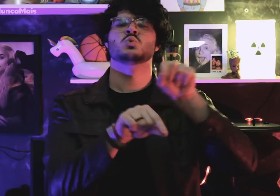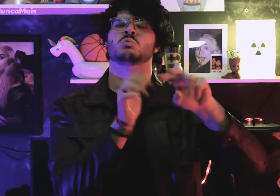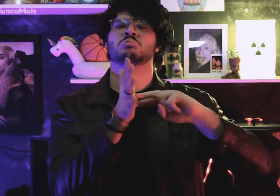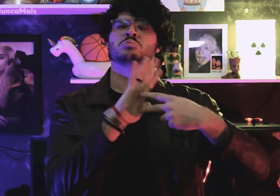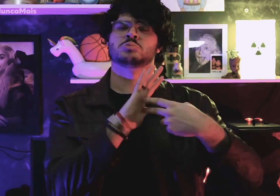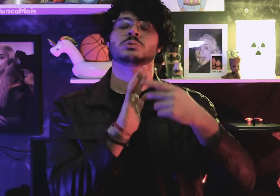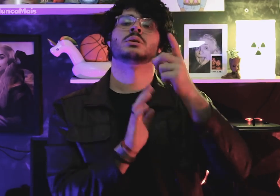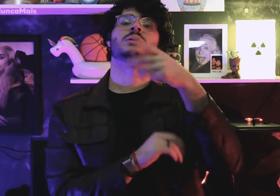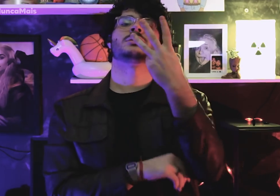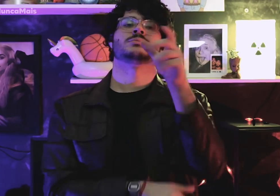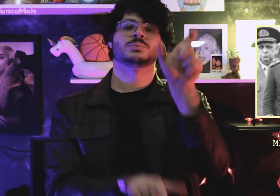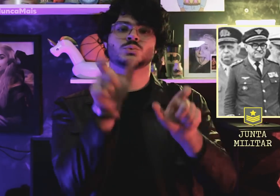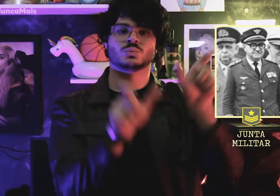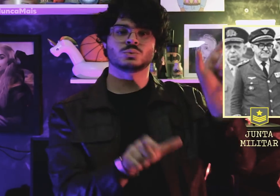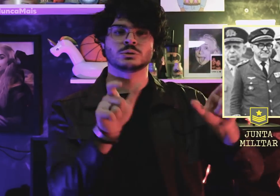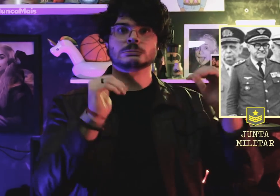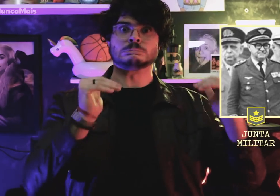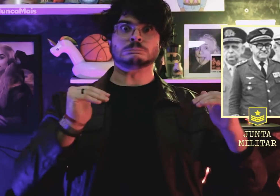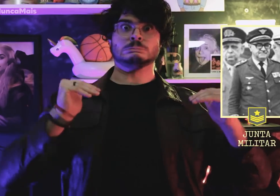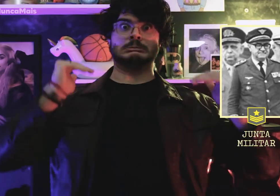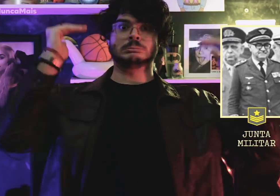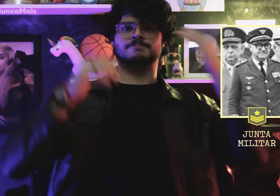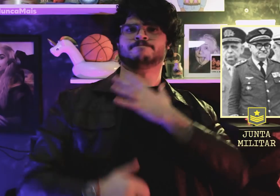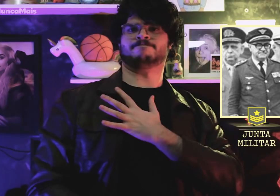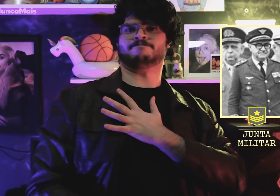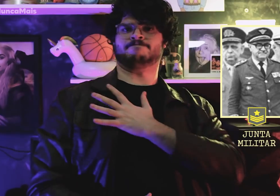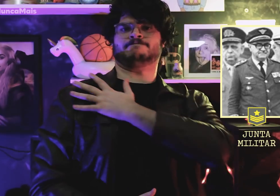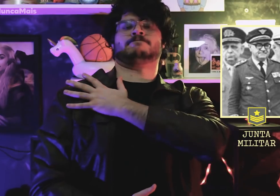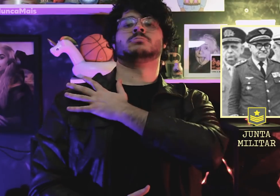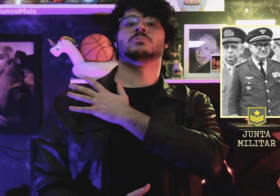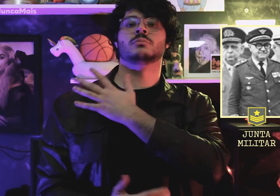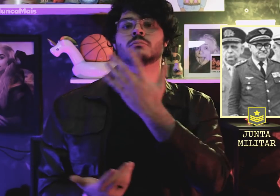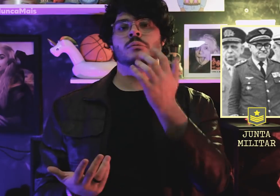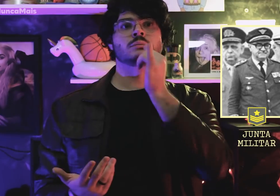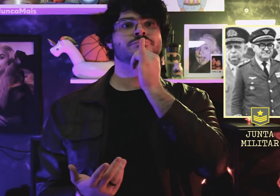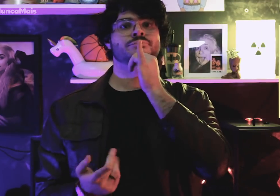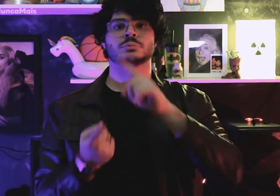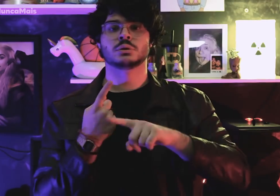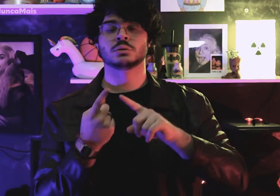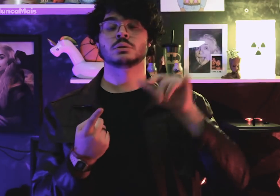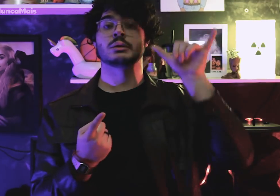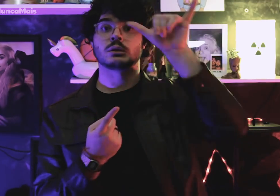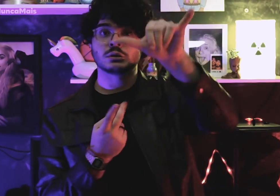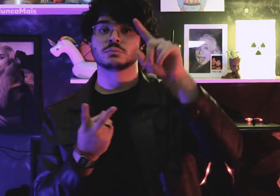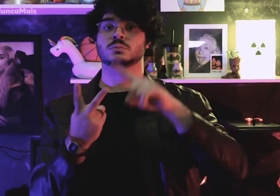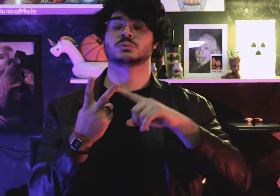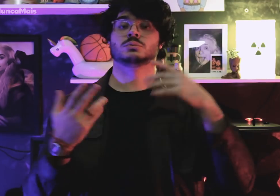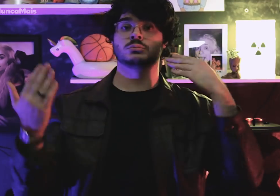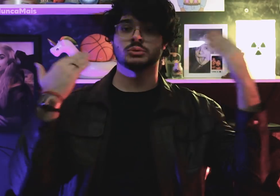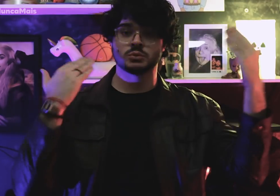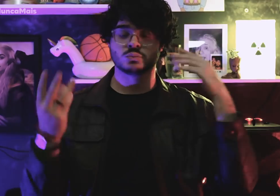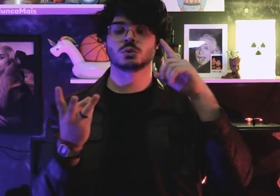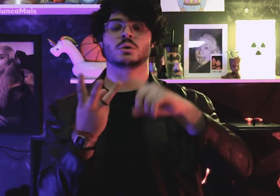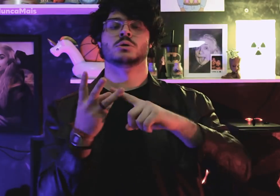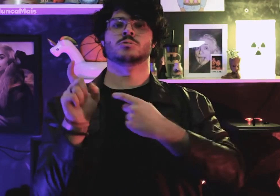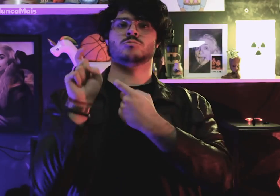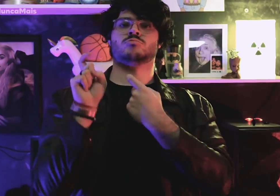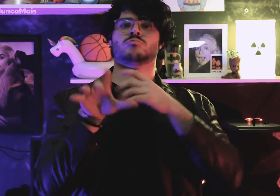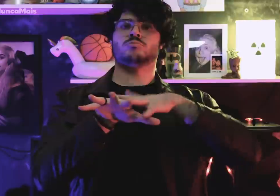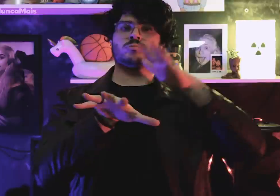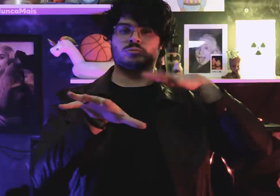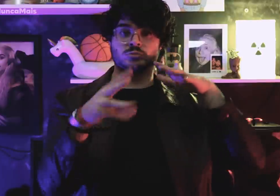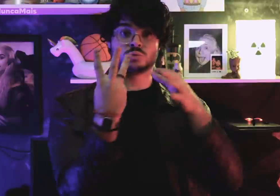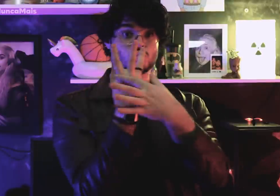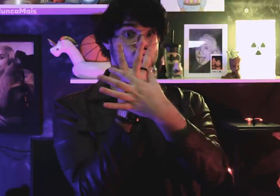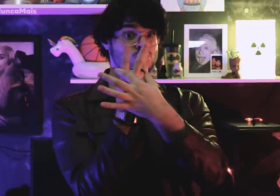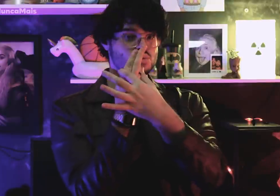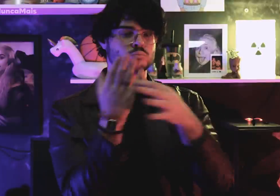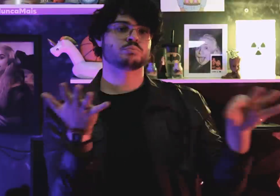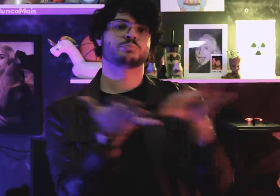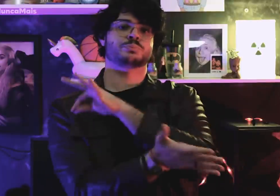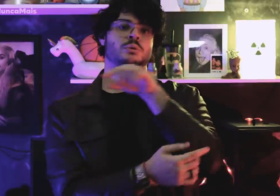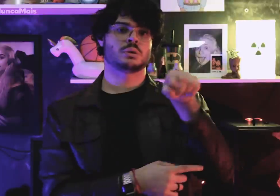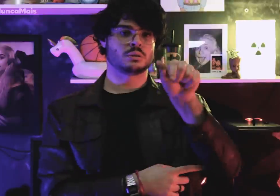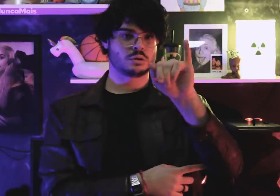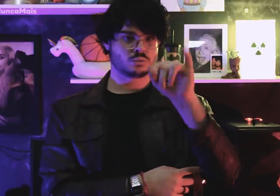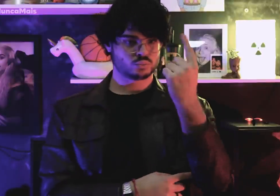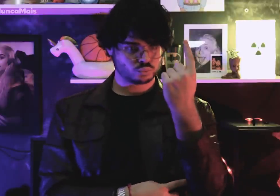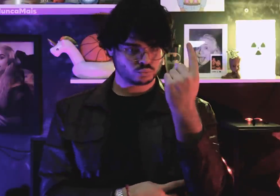three senior commanders of the armed forces: army, air force and navy.